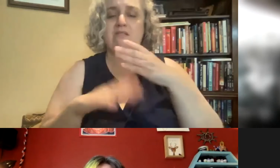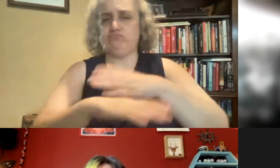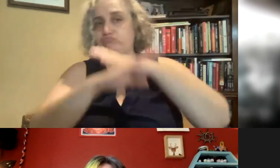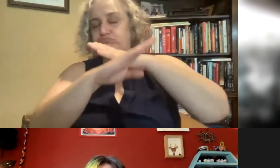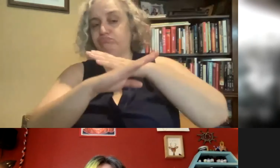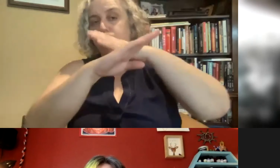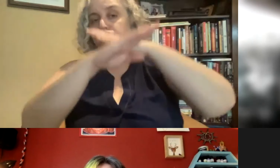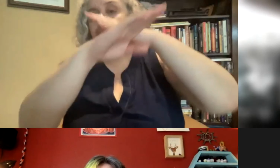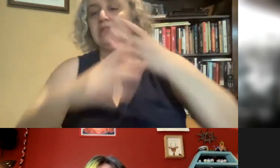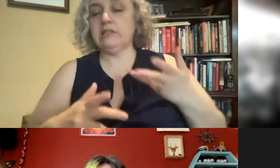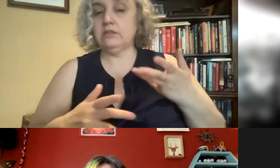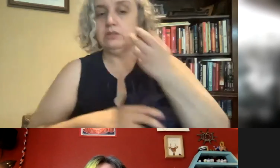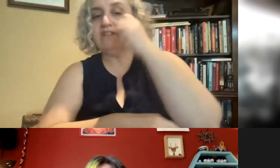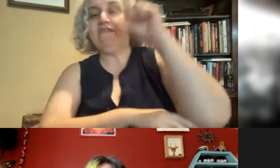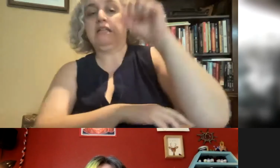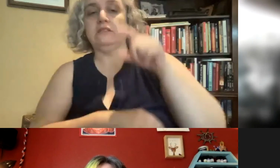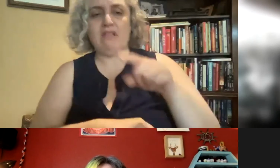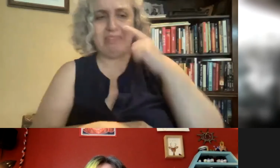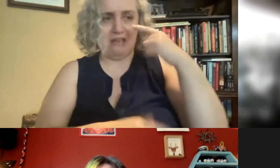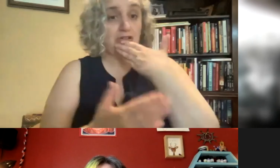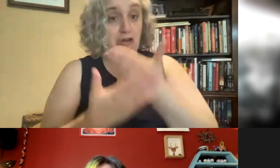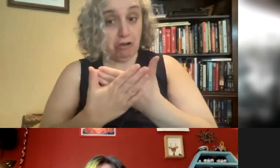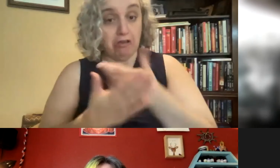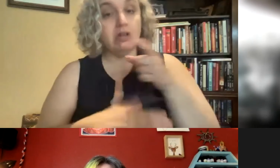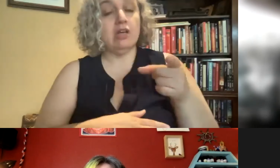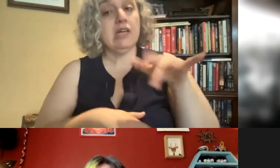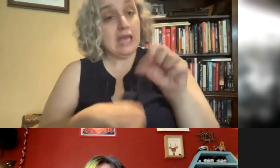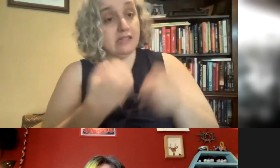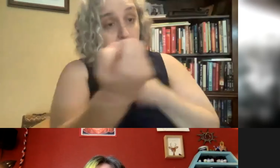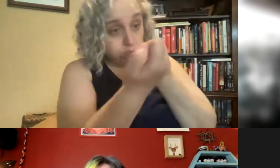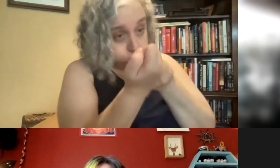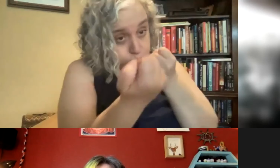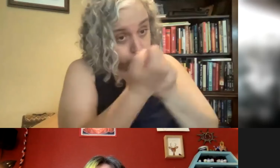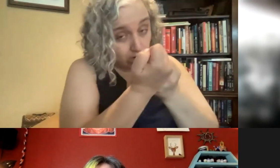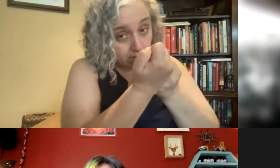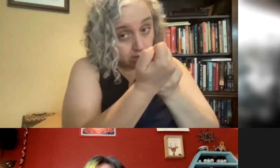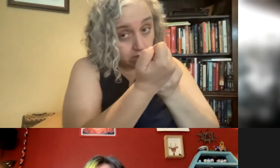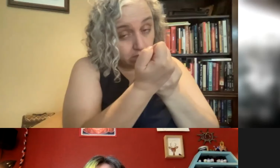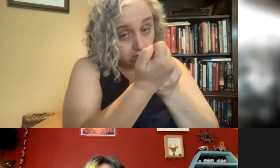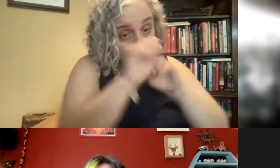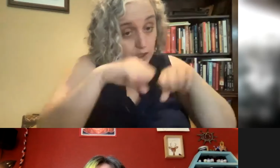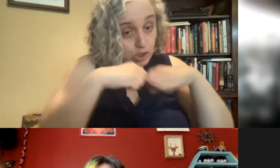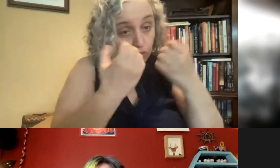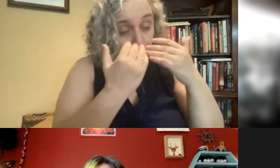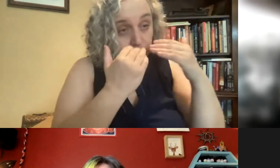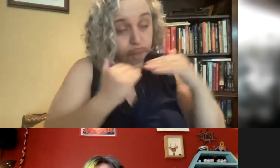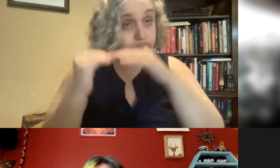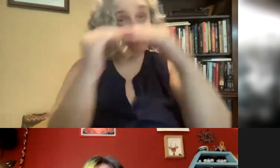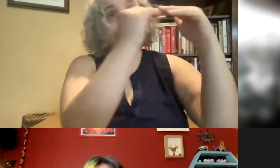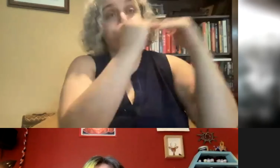good and that supports social justice are actually hurting social justice,